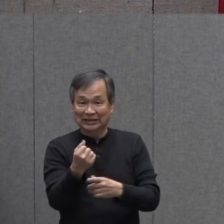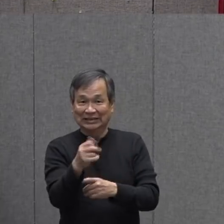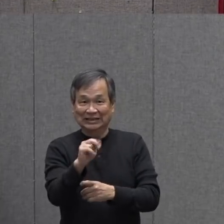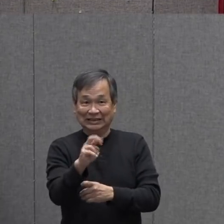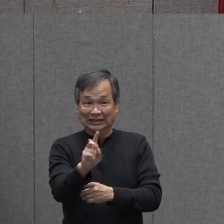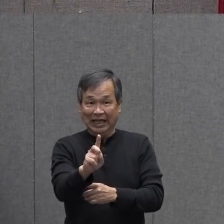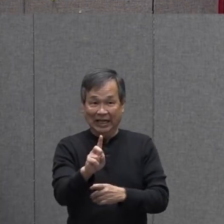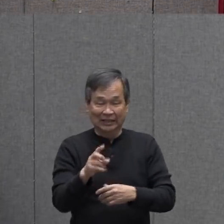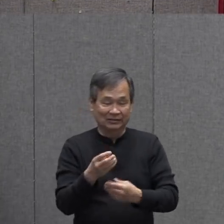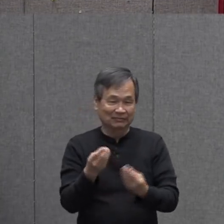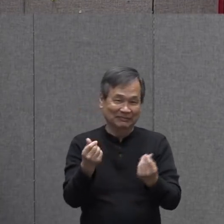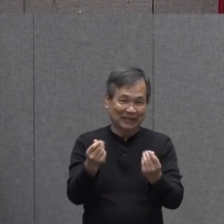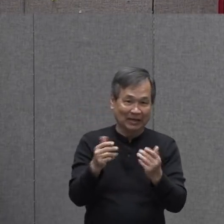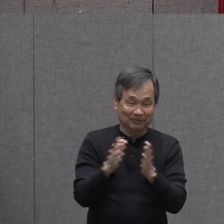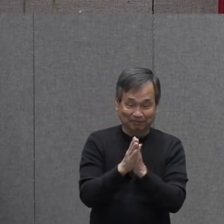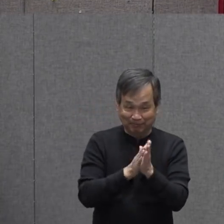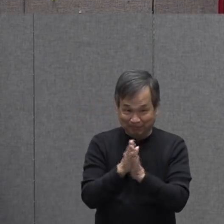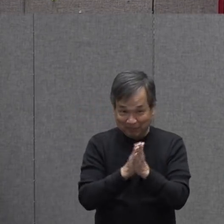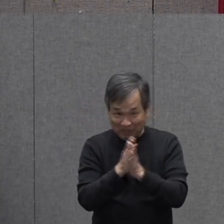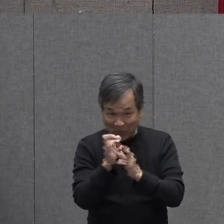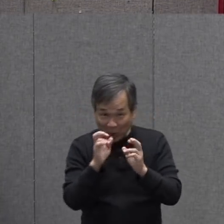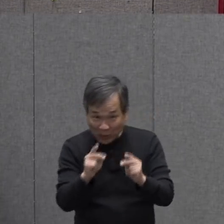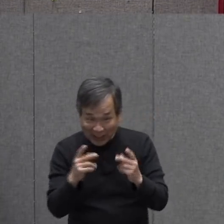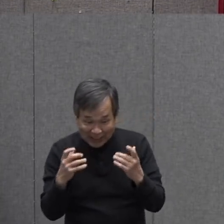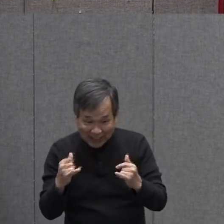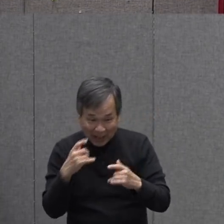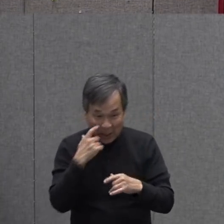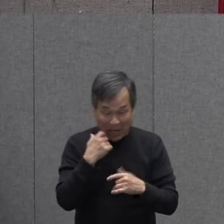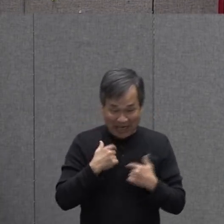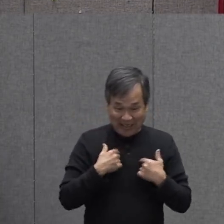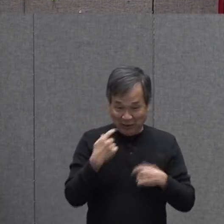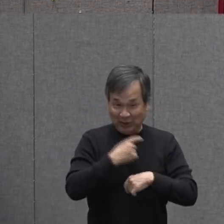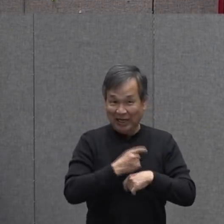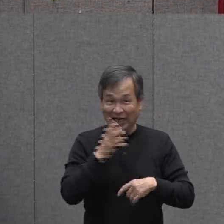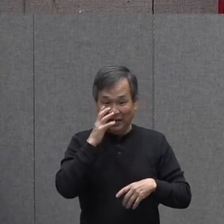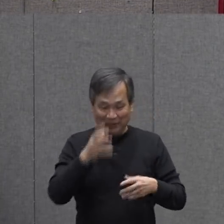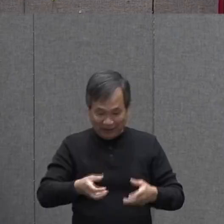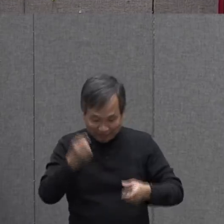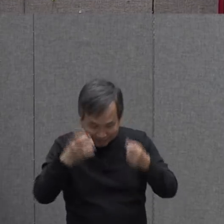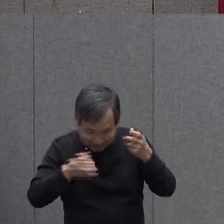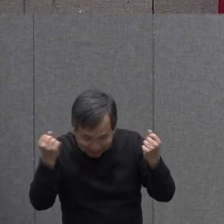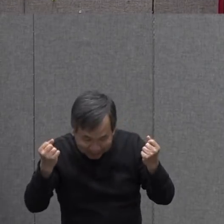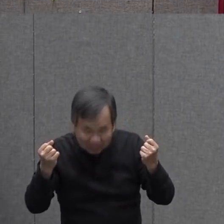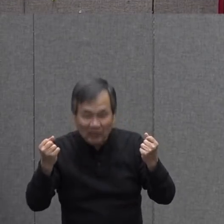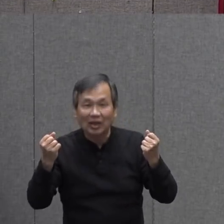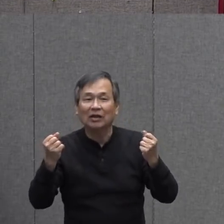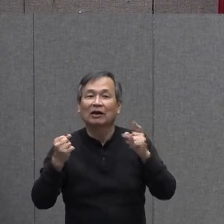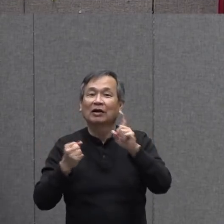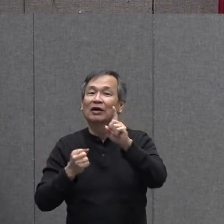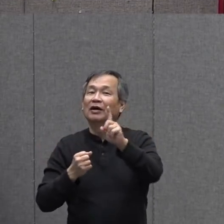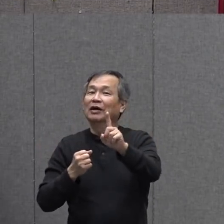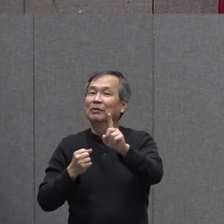and today I'm going to take apart some things and I want you to ask before you take anything apart.